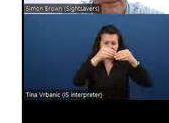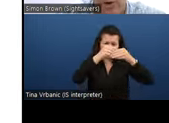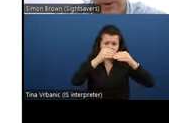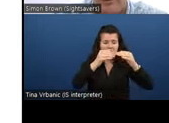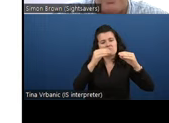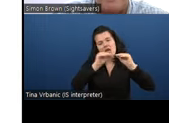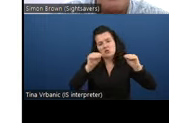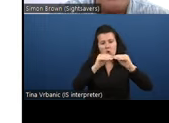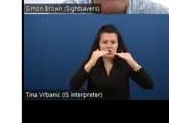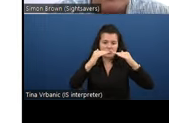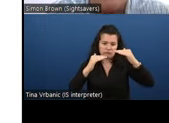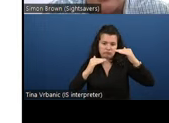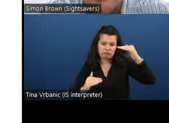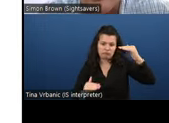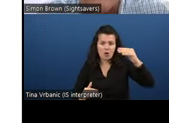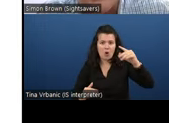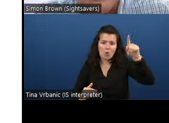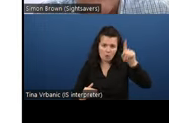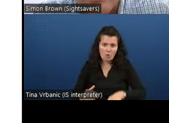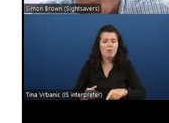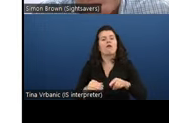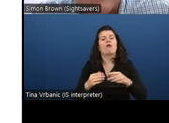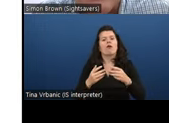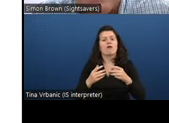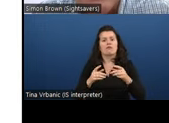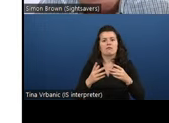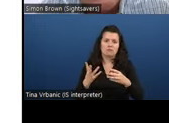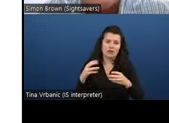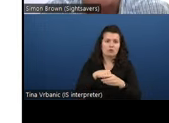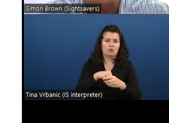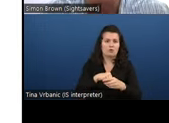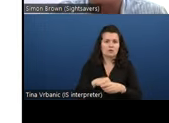employment opportunities and the same with with Coca Cola beverages Africa again in addition